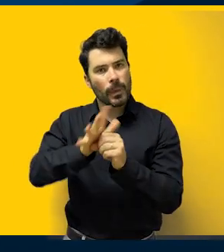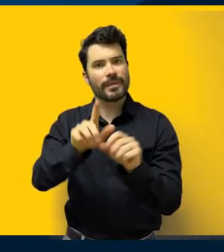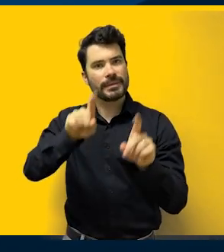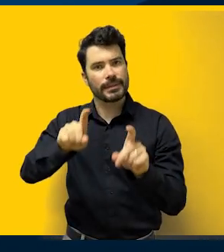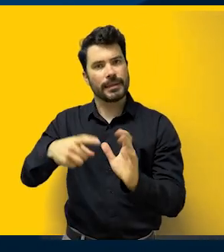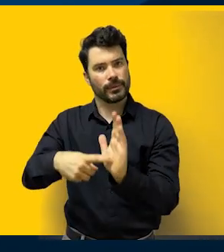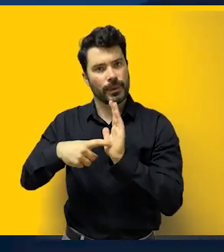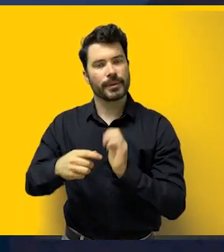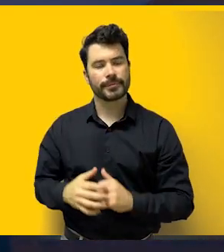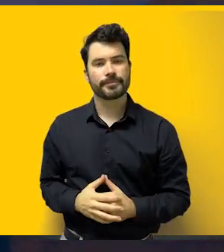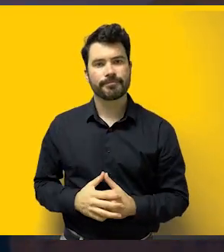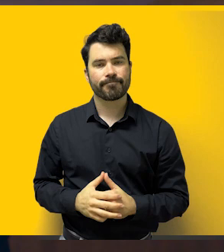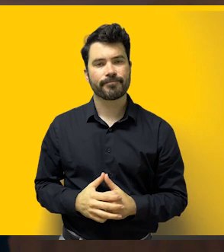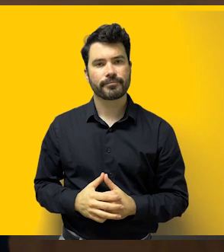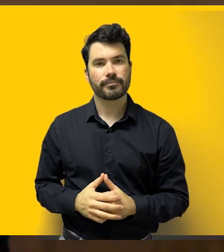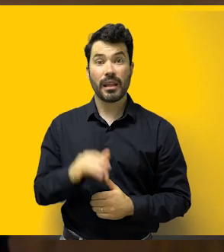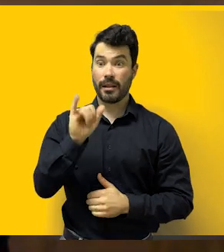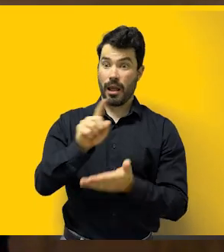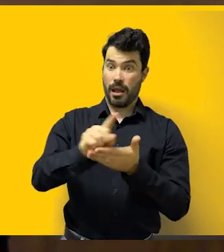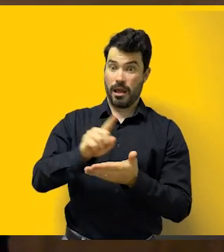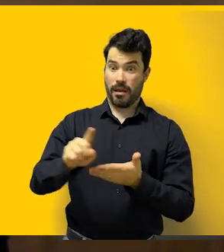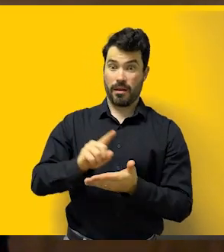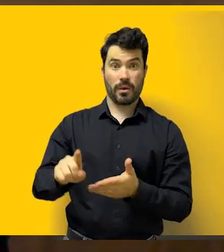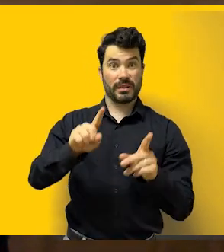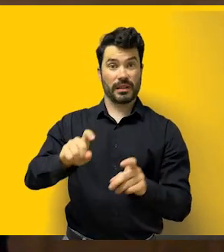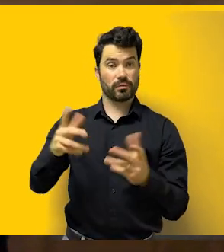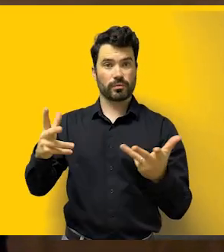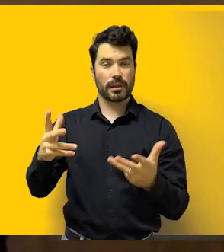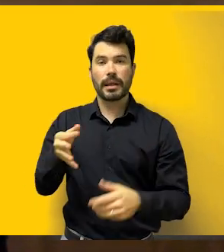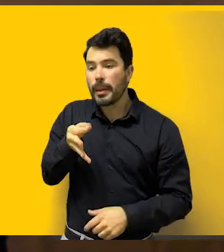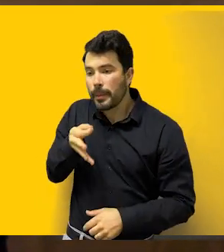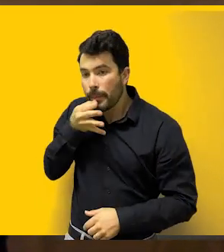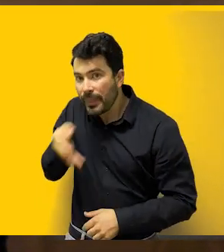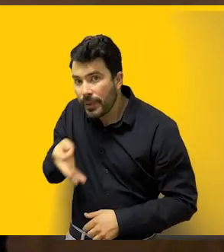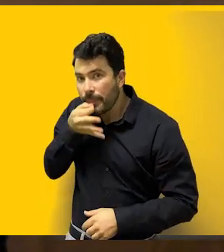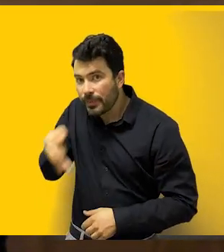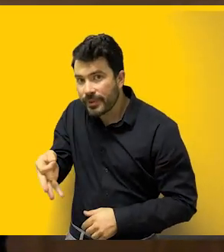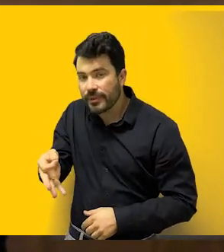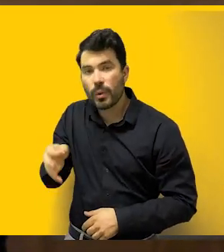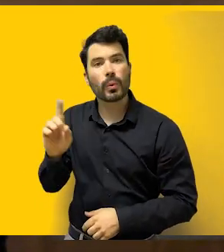by August 30th are required to participate in weekly COVID-19 testing until completing the vaccination series